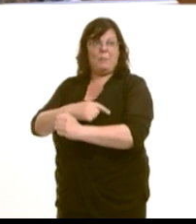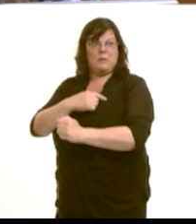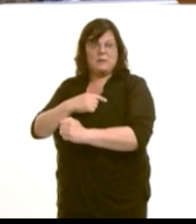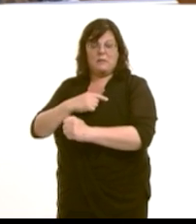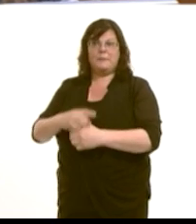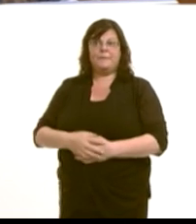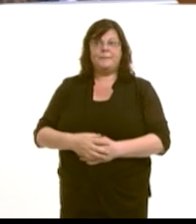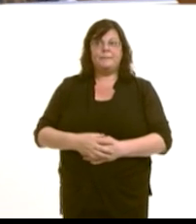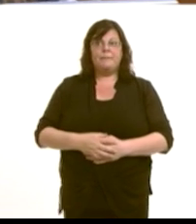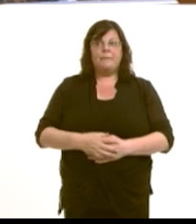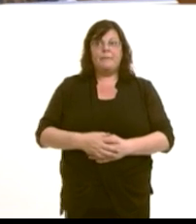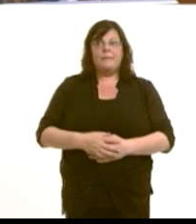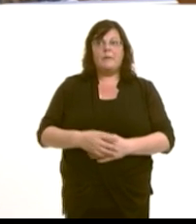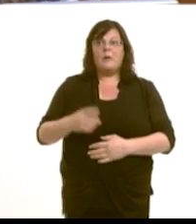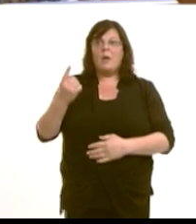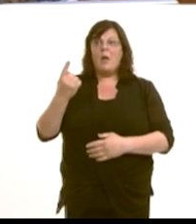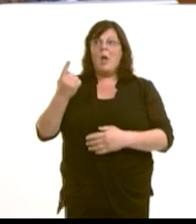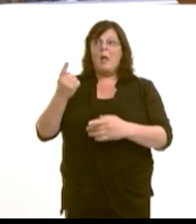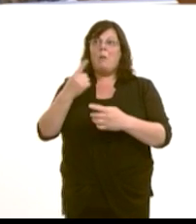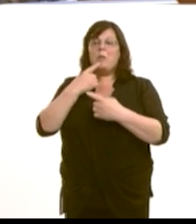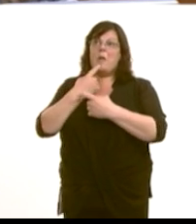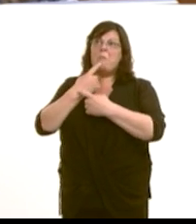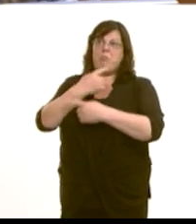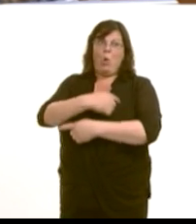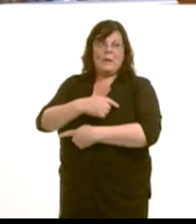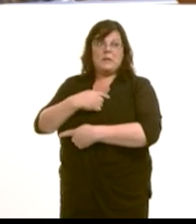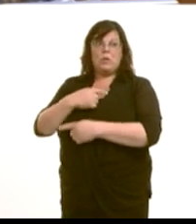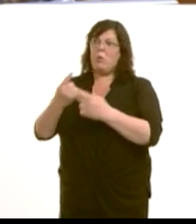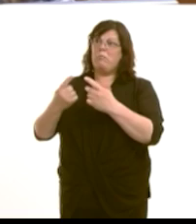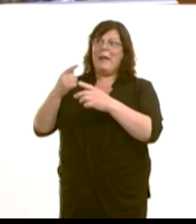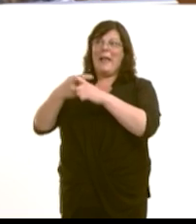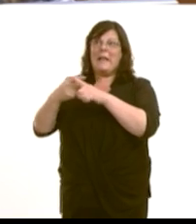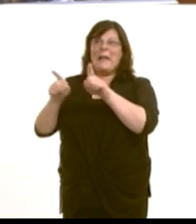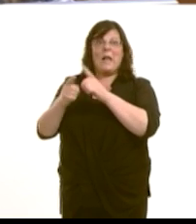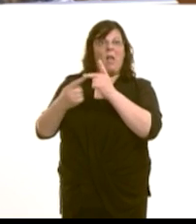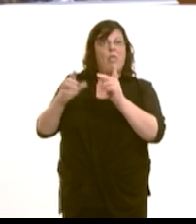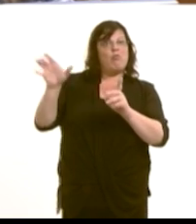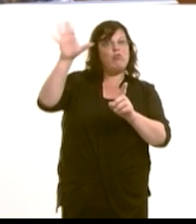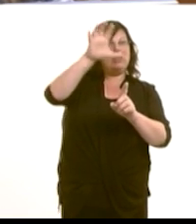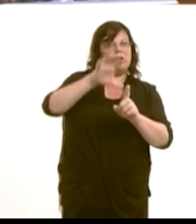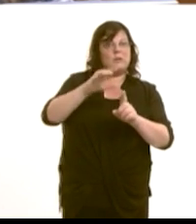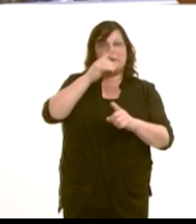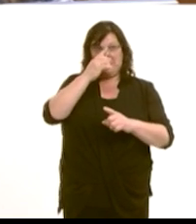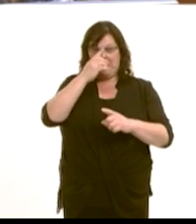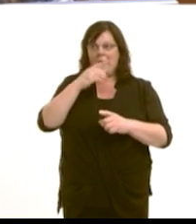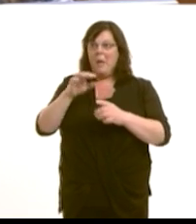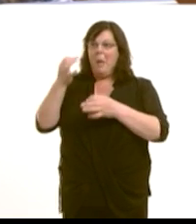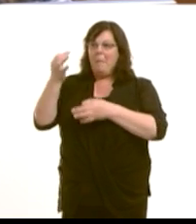indeed, regions of England. I cannot think of anything that would bring politics more into disrepute if politicians